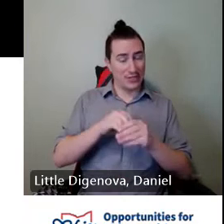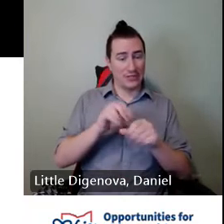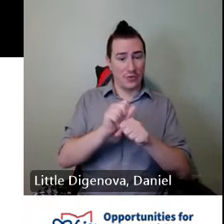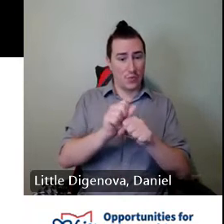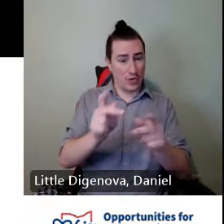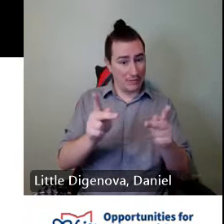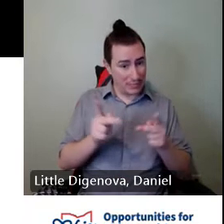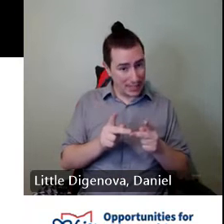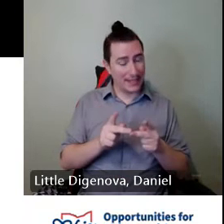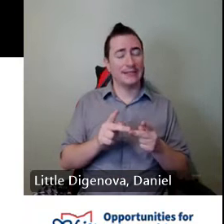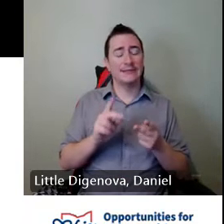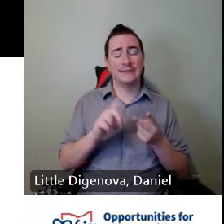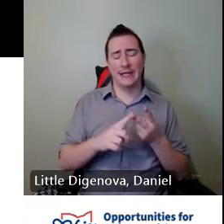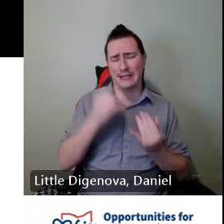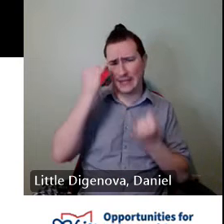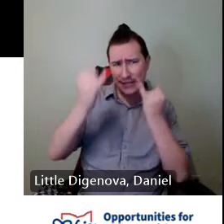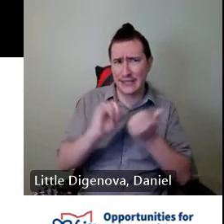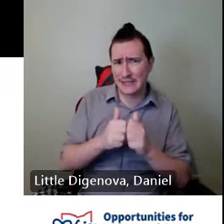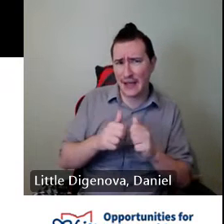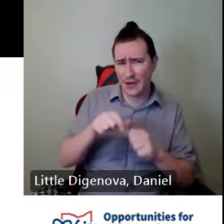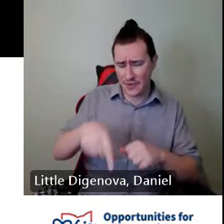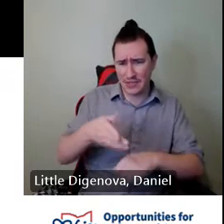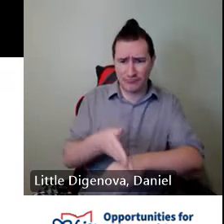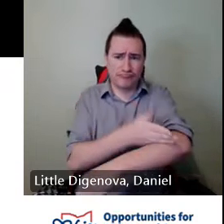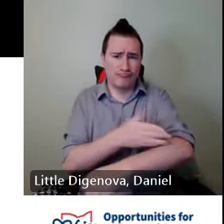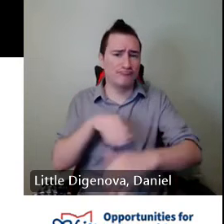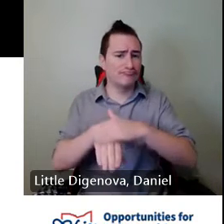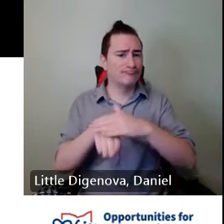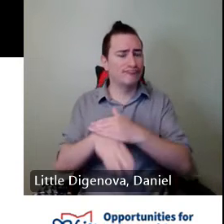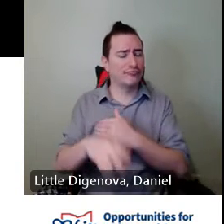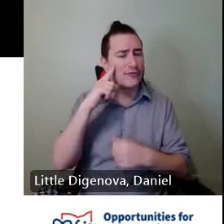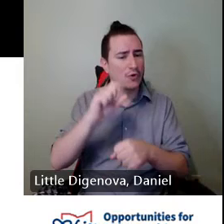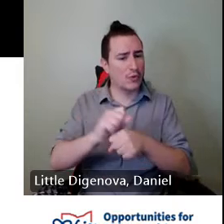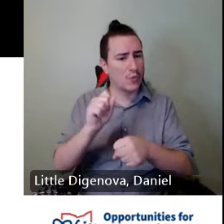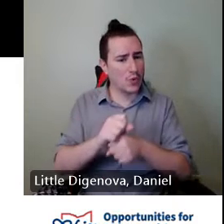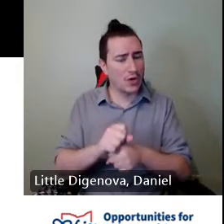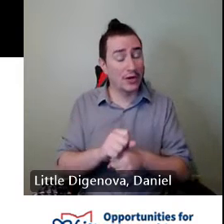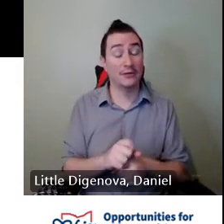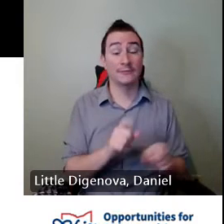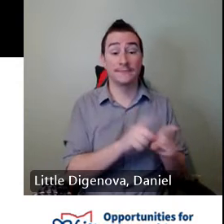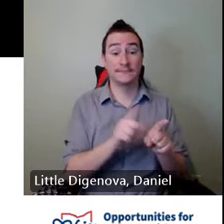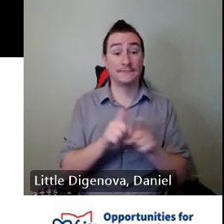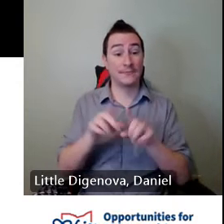make the environment more accessible, and can also host educational type sessions or events